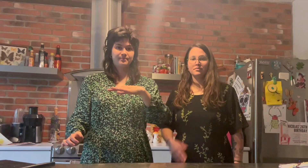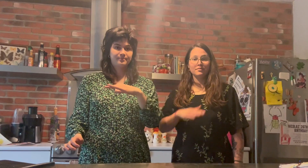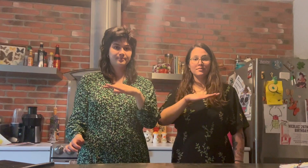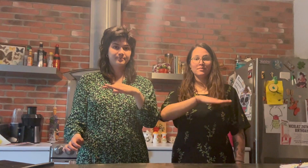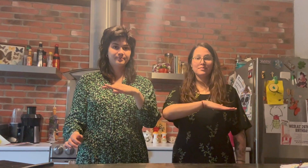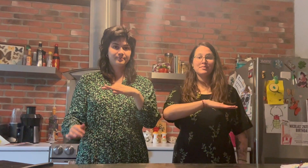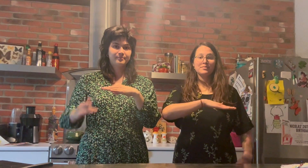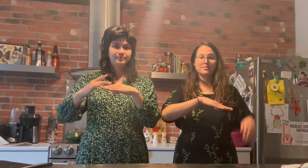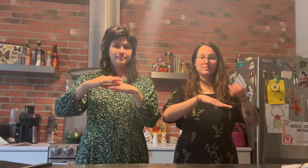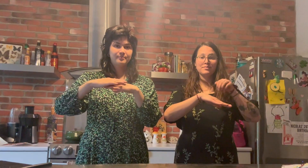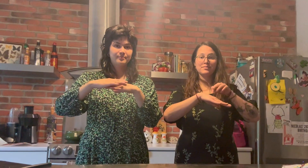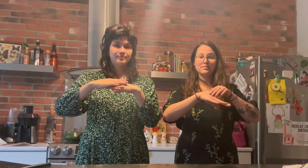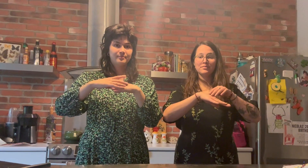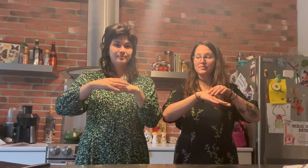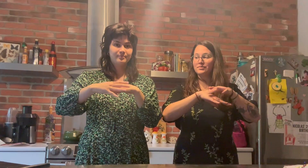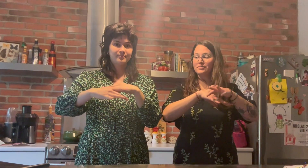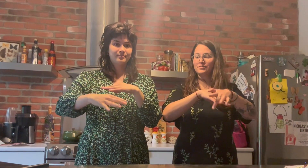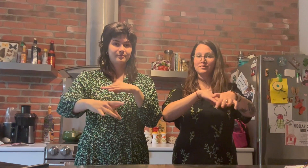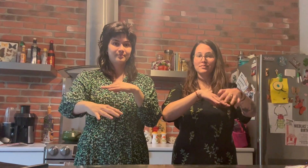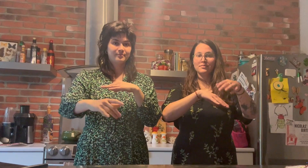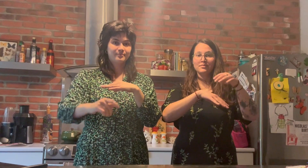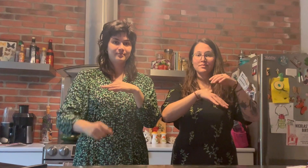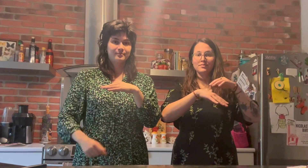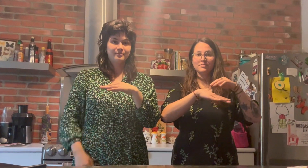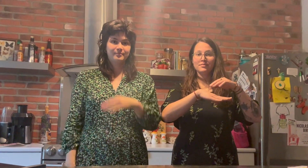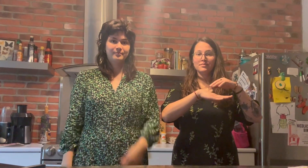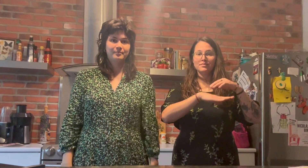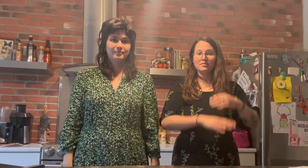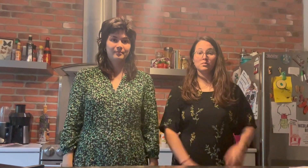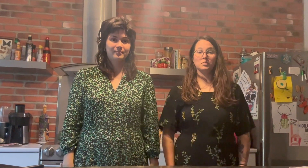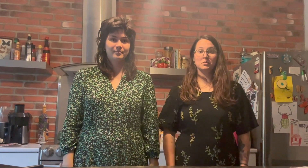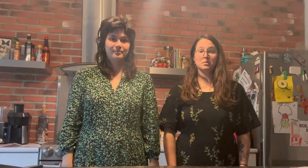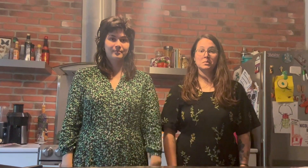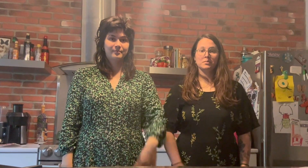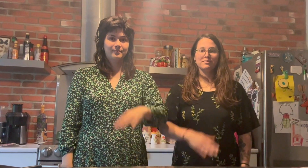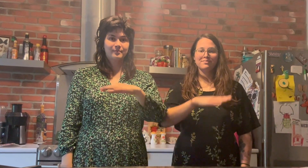Tes deux mains sont ouvertes avec les paumes qui font face au sol.